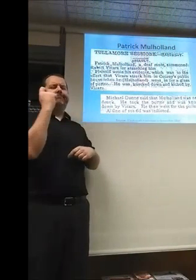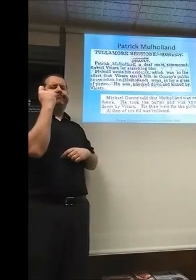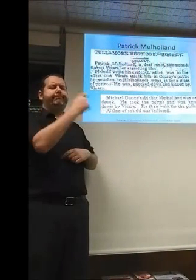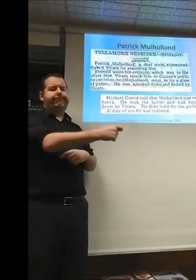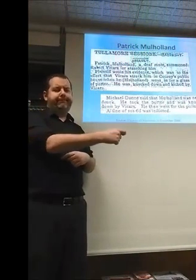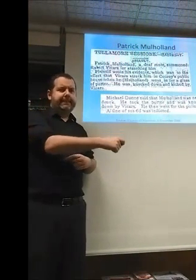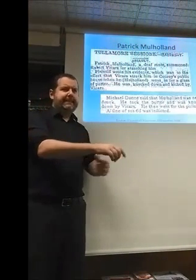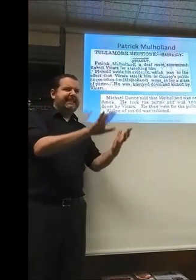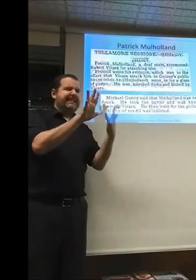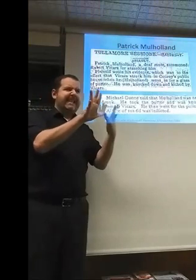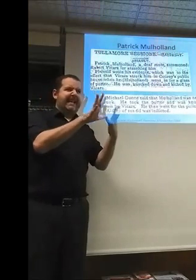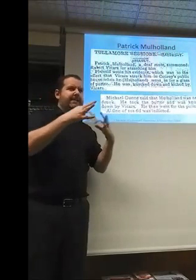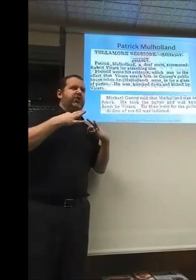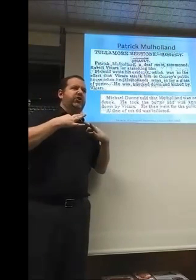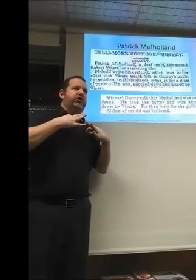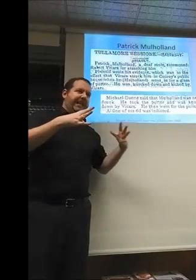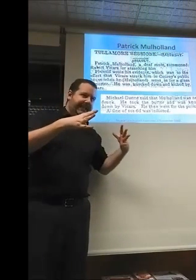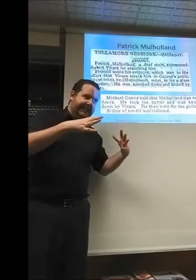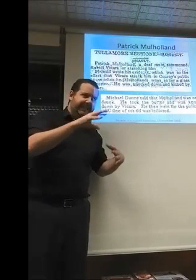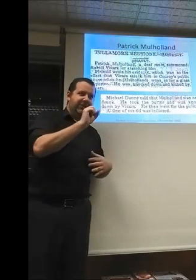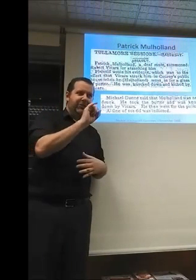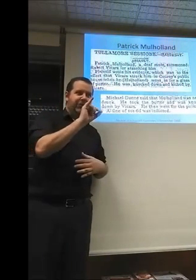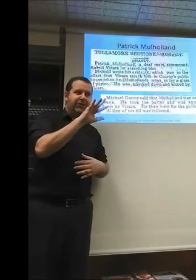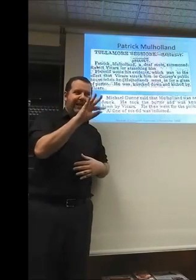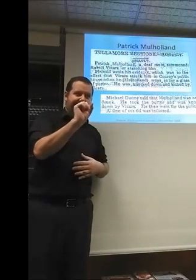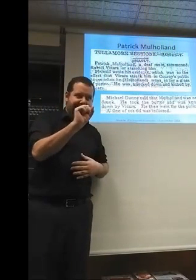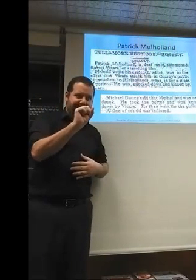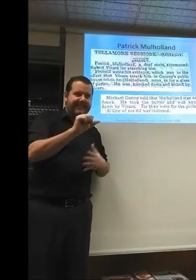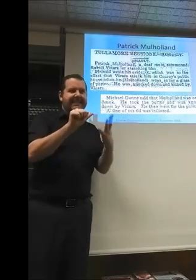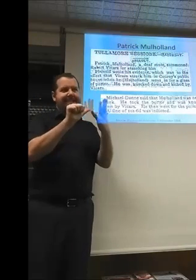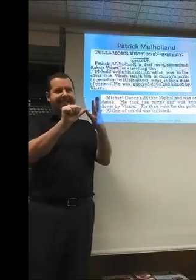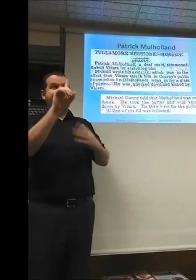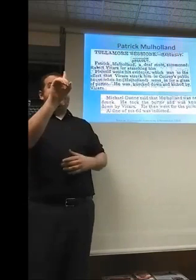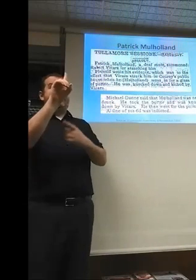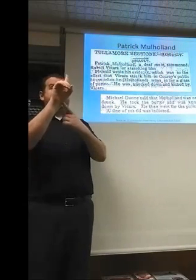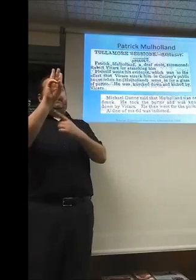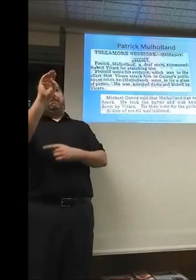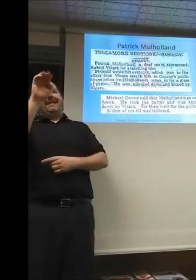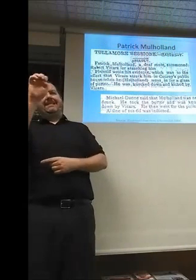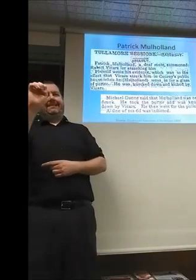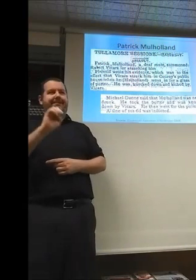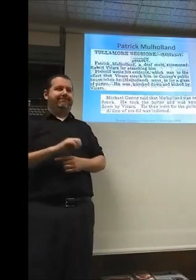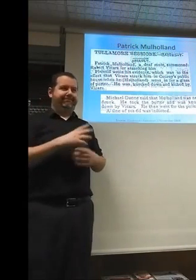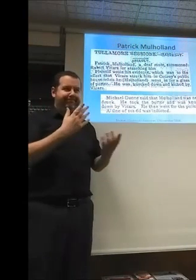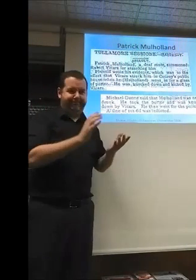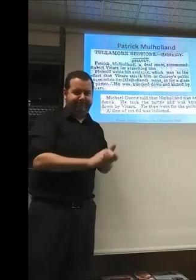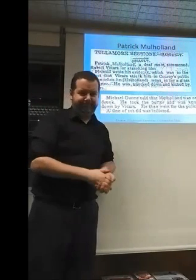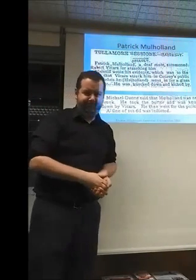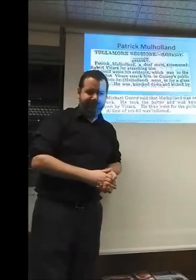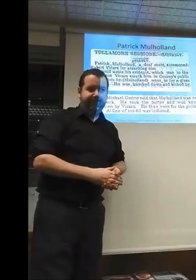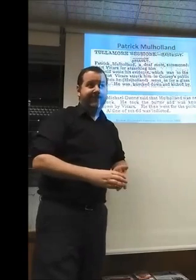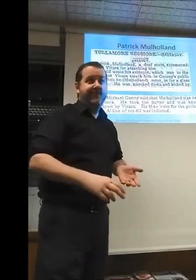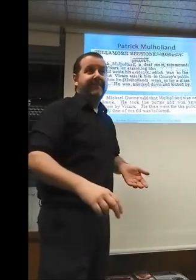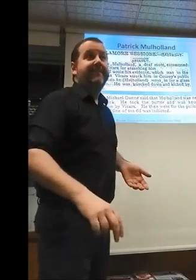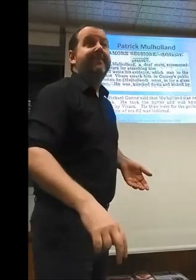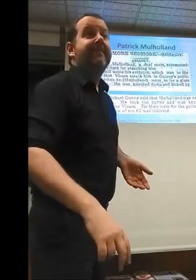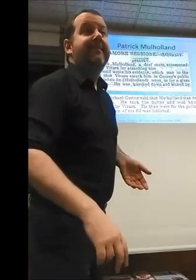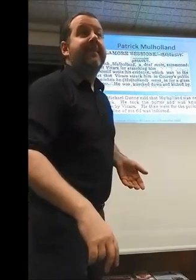So this explains what he did, what time/date it occurred on and then the particulars were what happened.